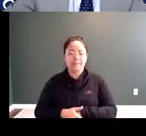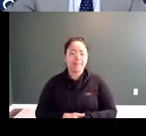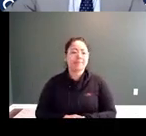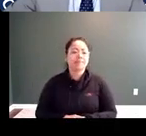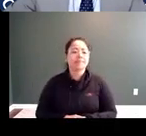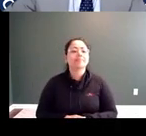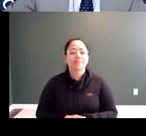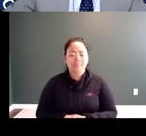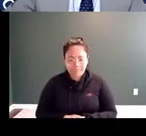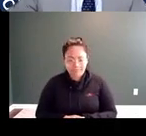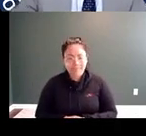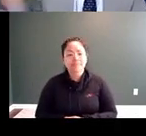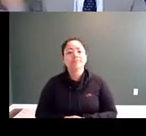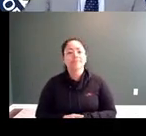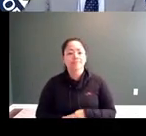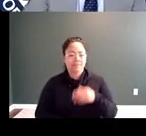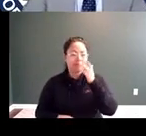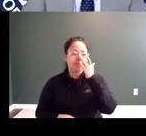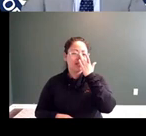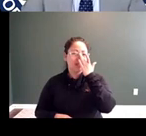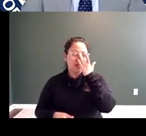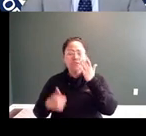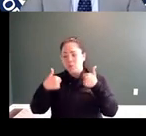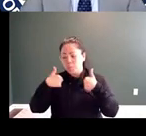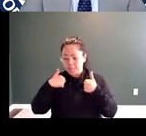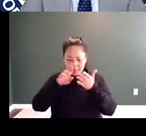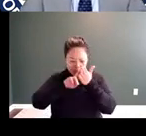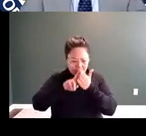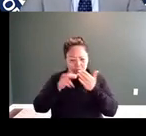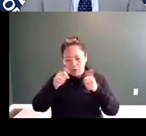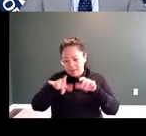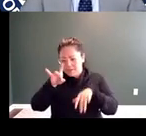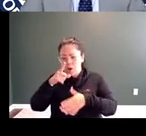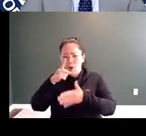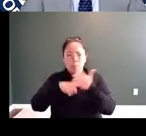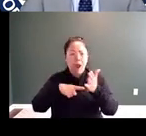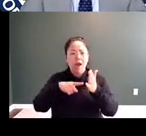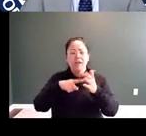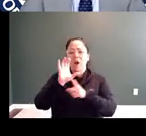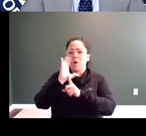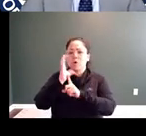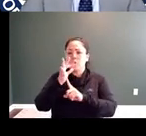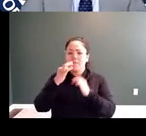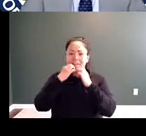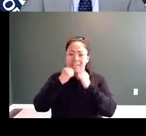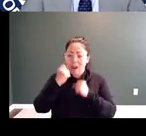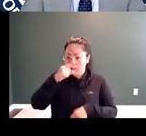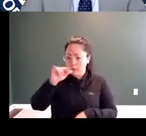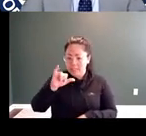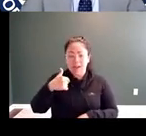So because we did all this research trying to figure out what a culture of care really looked like and what it was, we came up with these four main tenants